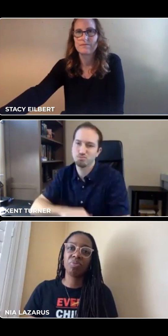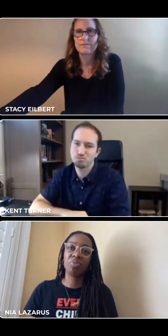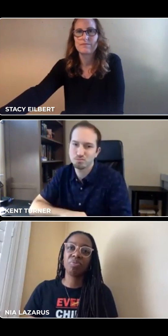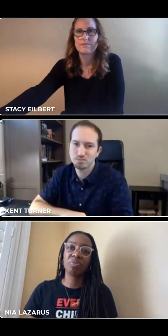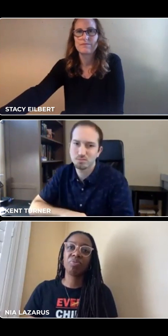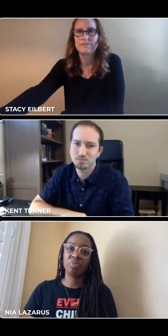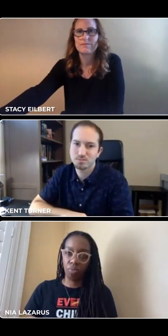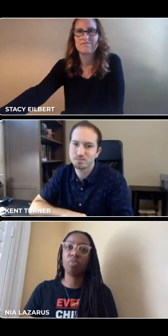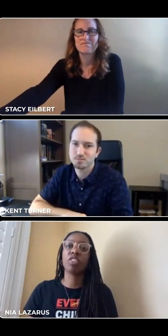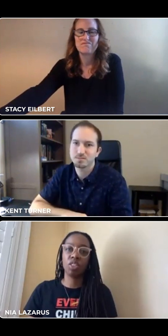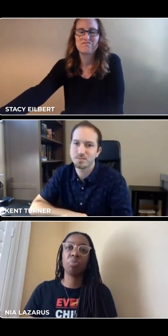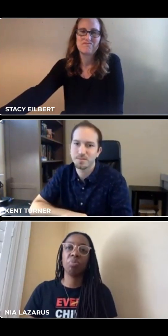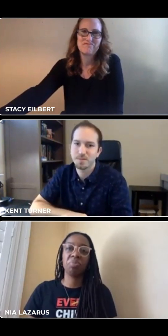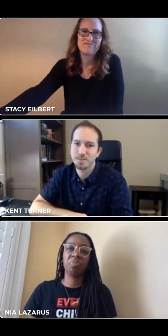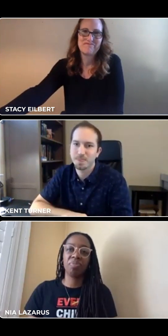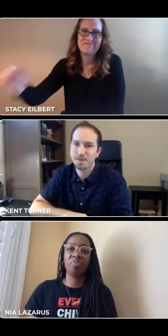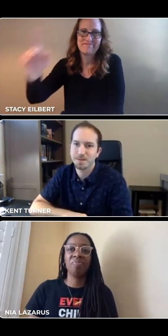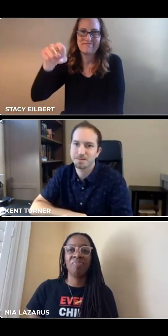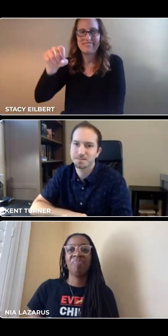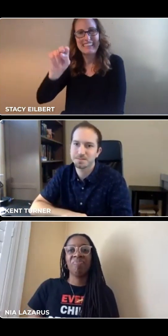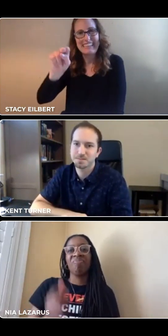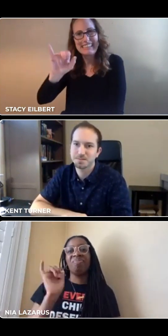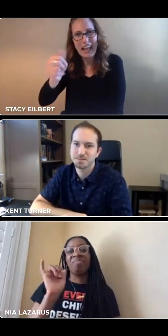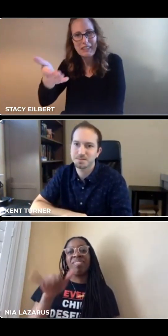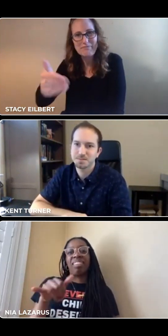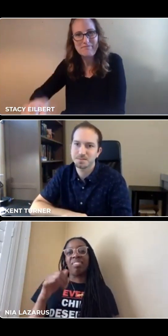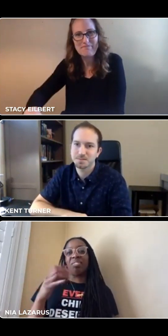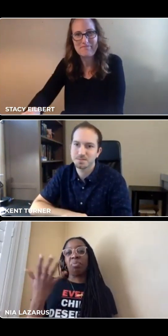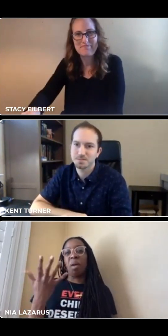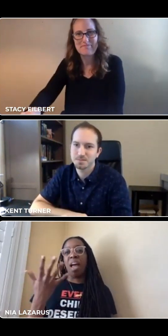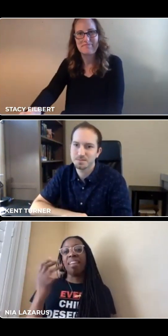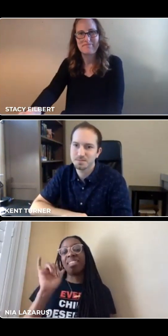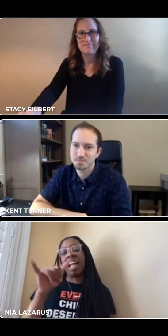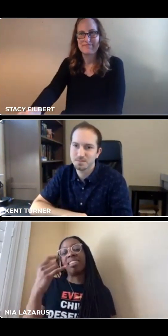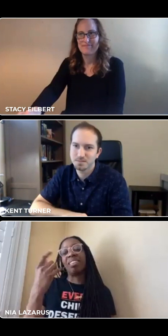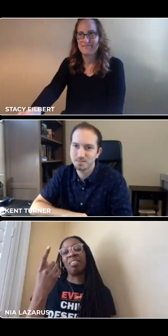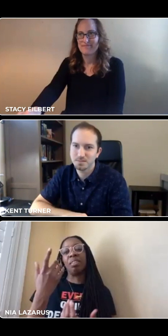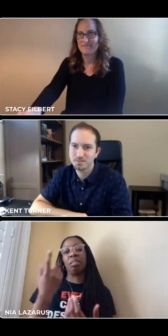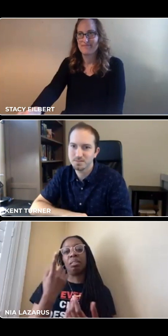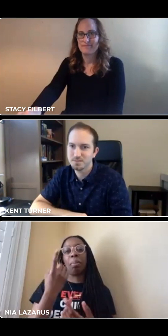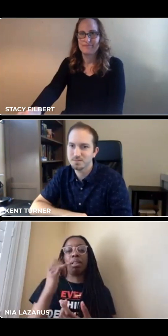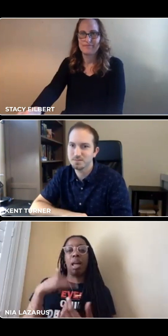support. Reach out to those colleagues. Work in tandem with those folks. Yes, Nia?